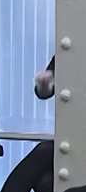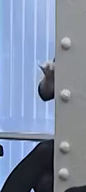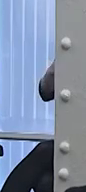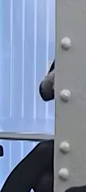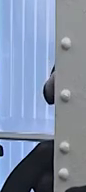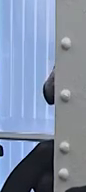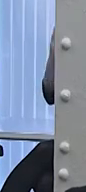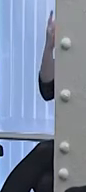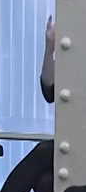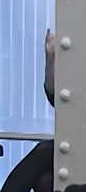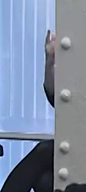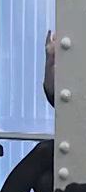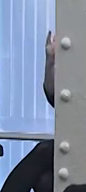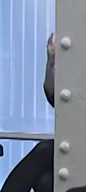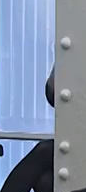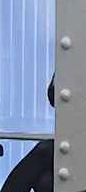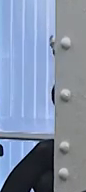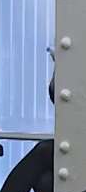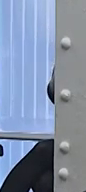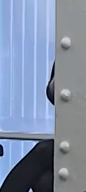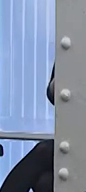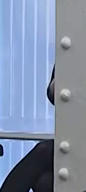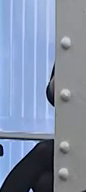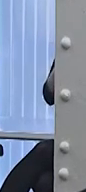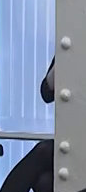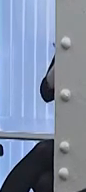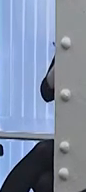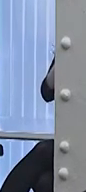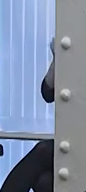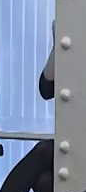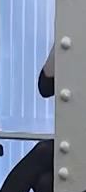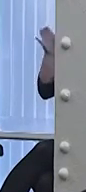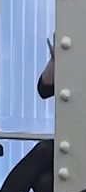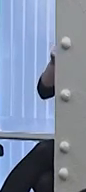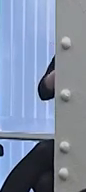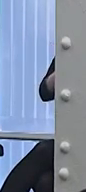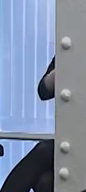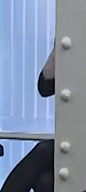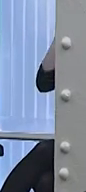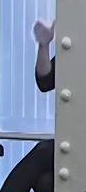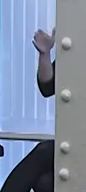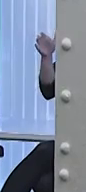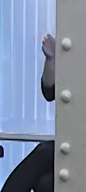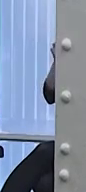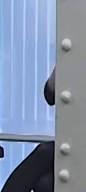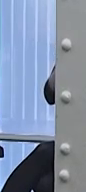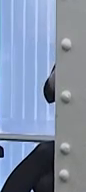does not fit an idea of the doctor's idea of deserving of care and people will talk about